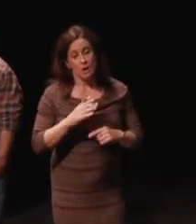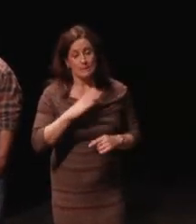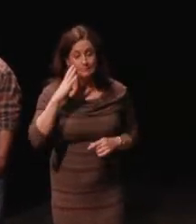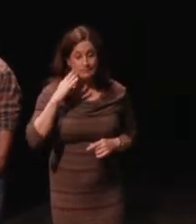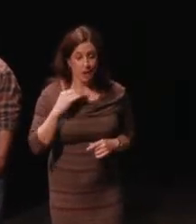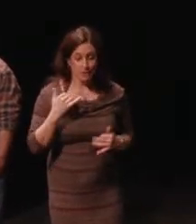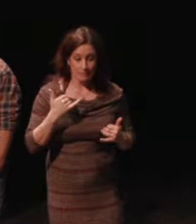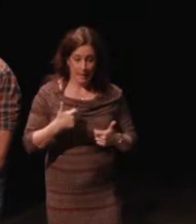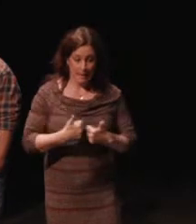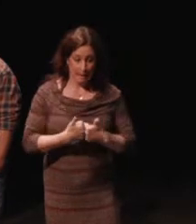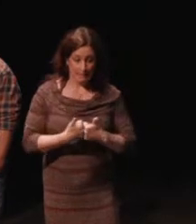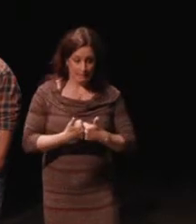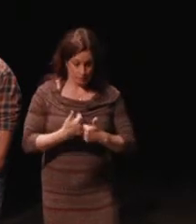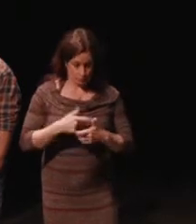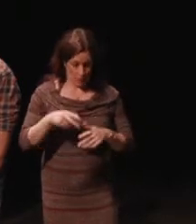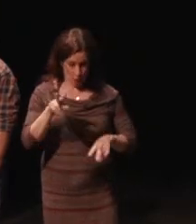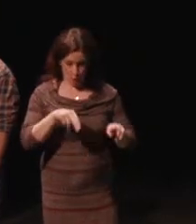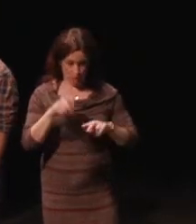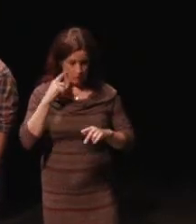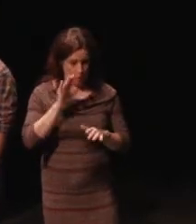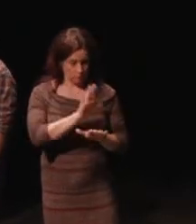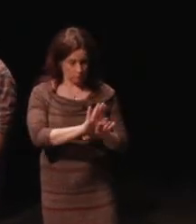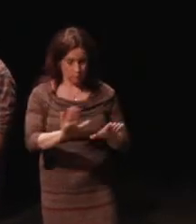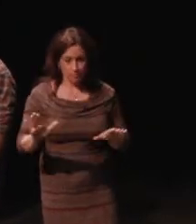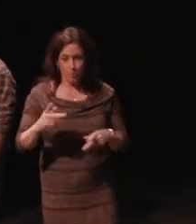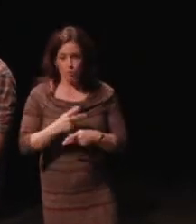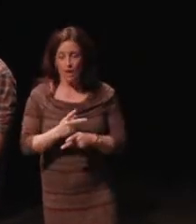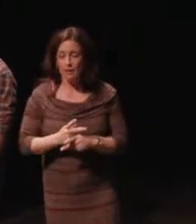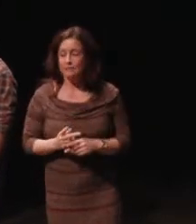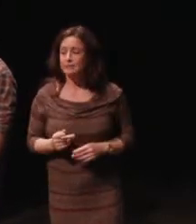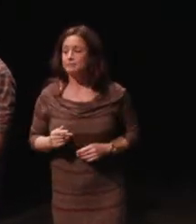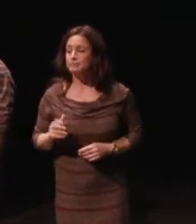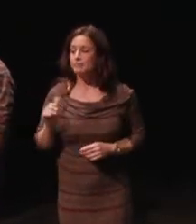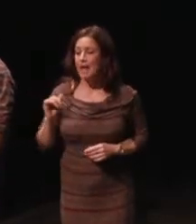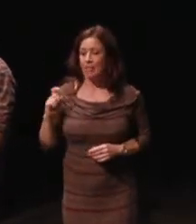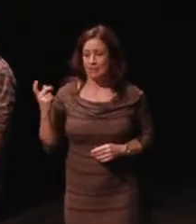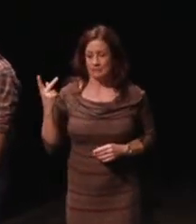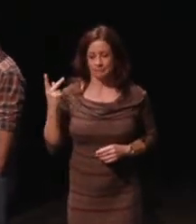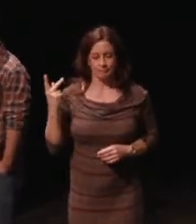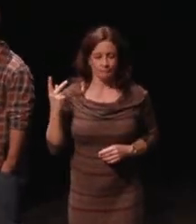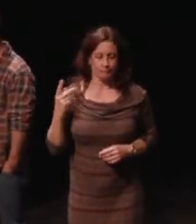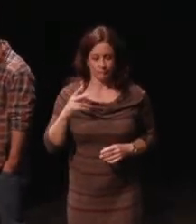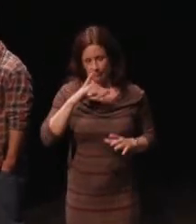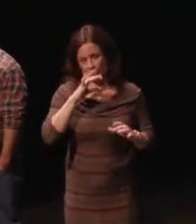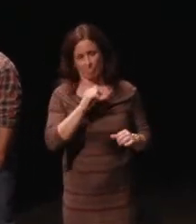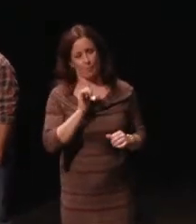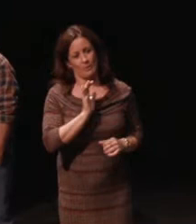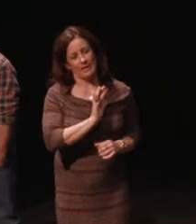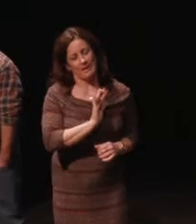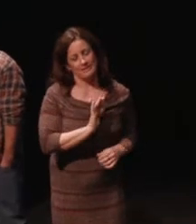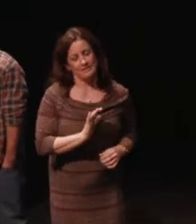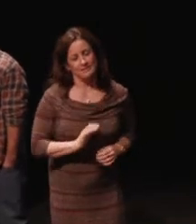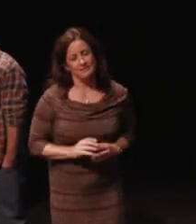looks for in the products. And Alex and Ann, we were very taken by his presentation.